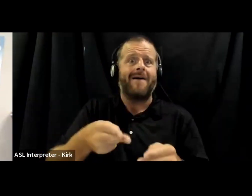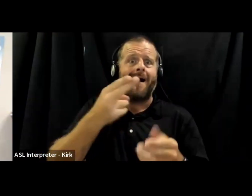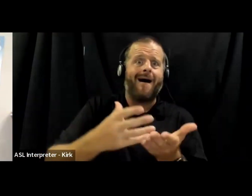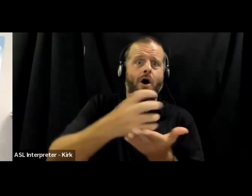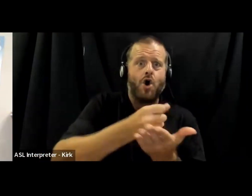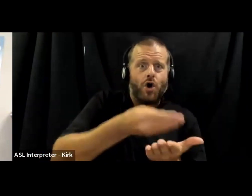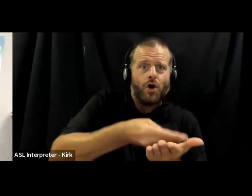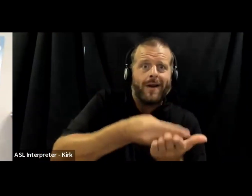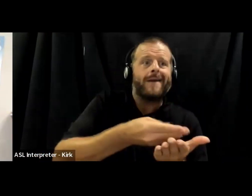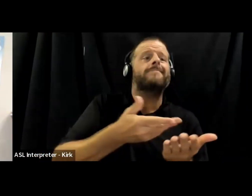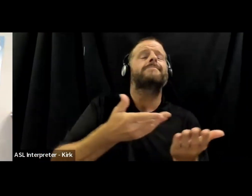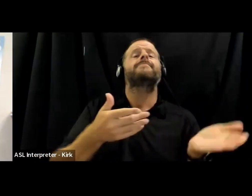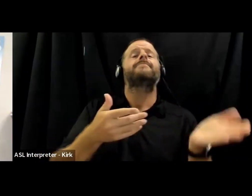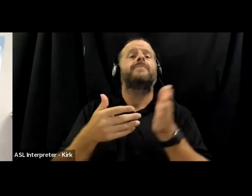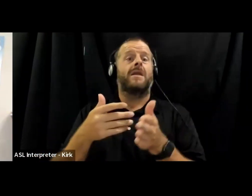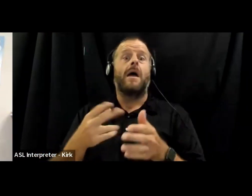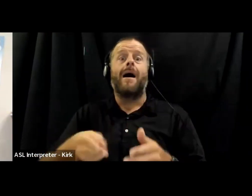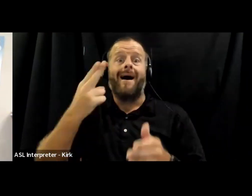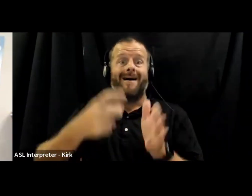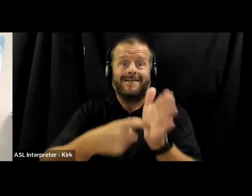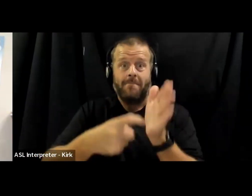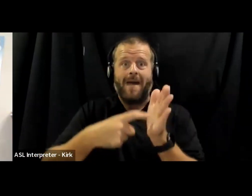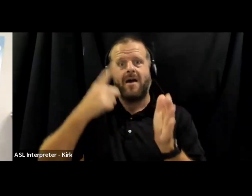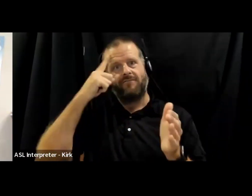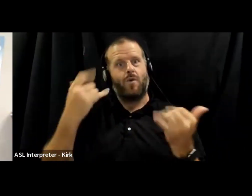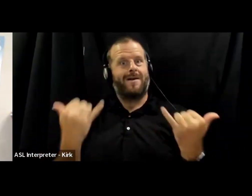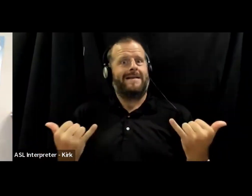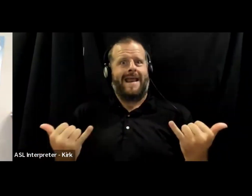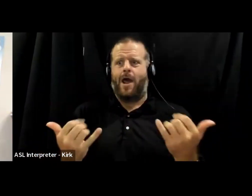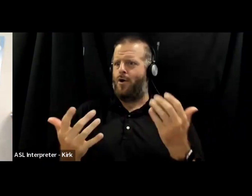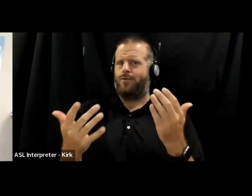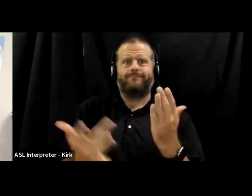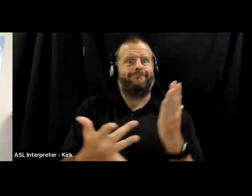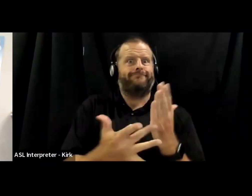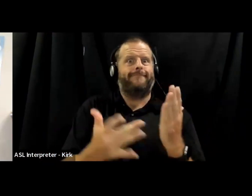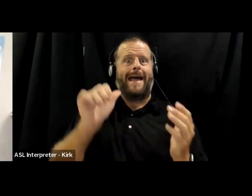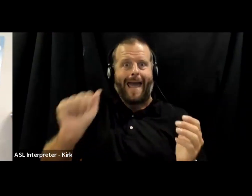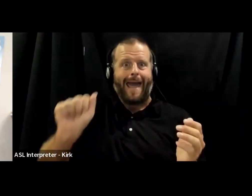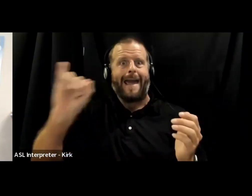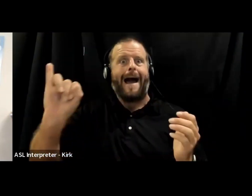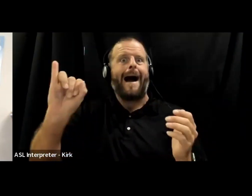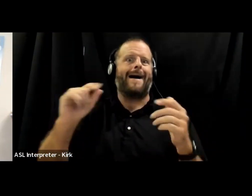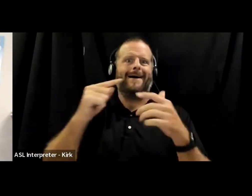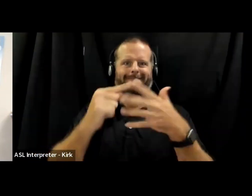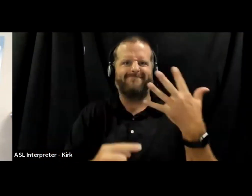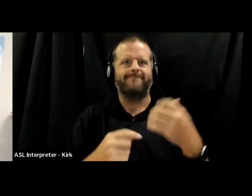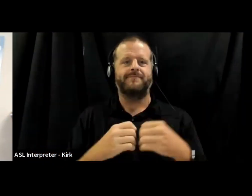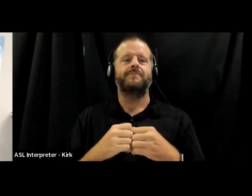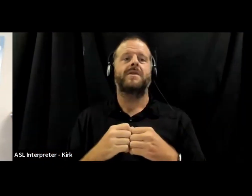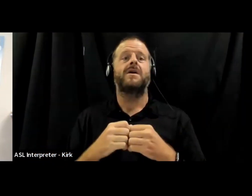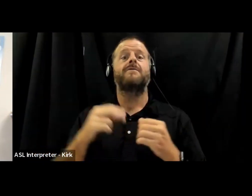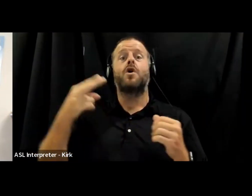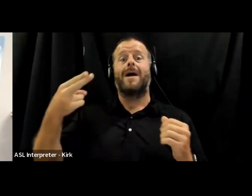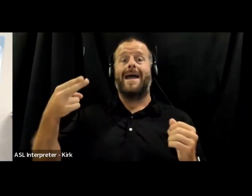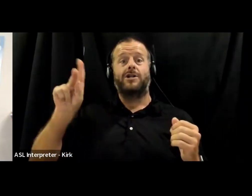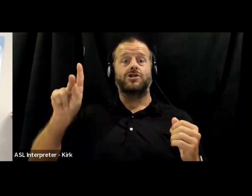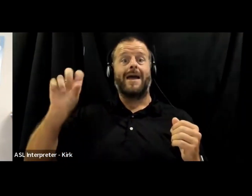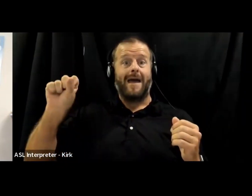high in demand in this age of AI and technology. So at HKS, we're committed.